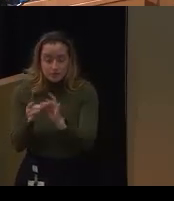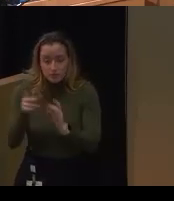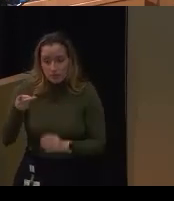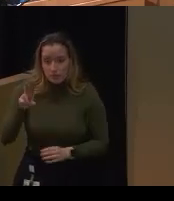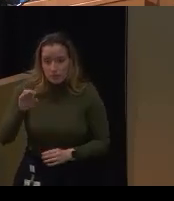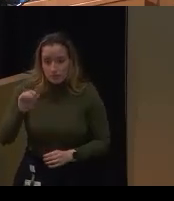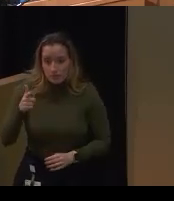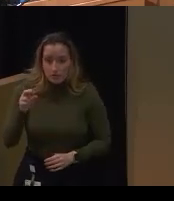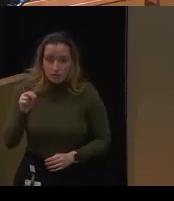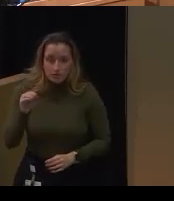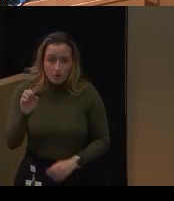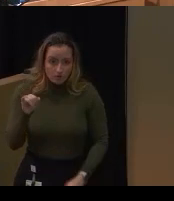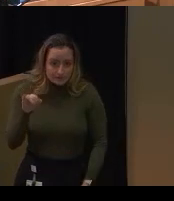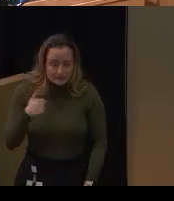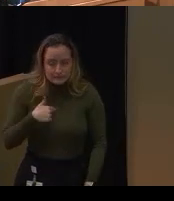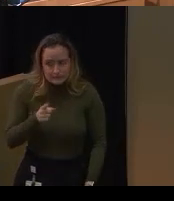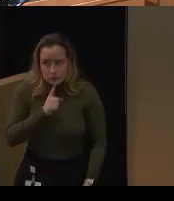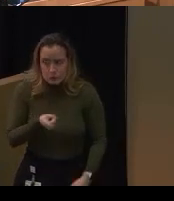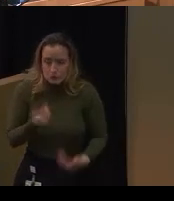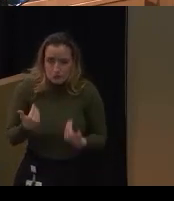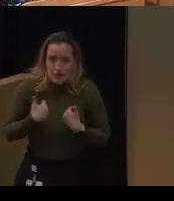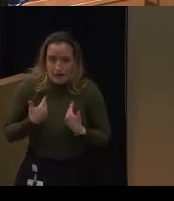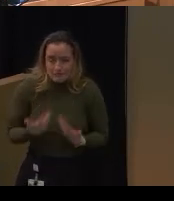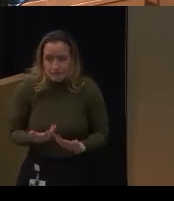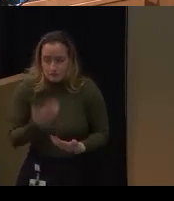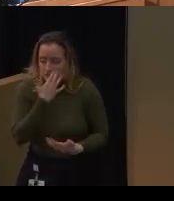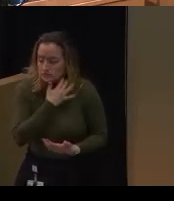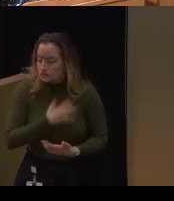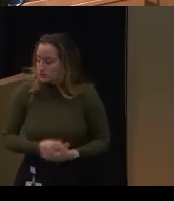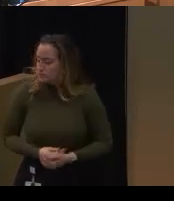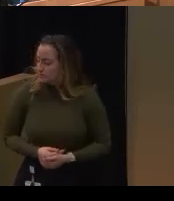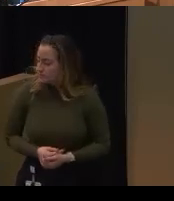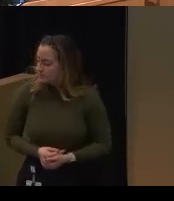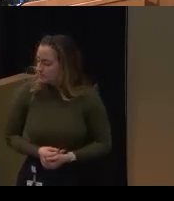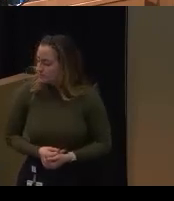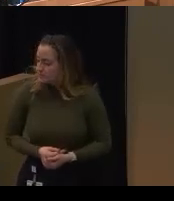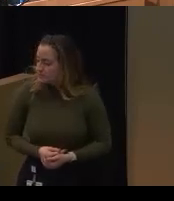I mean I'm sure they're I'm sure there are I don't know you probably know that literature well um but